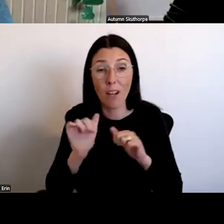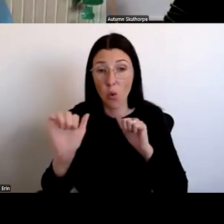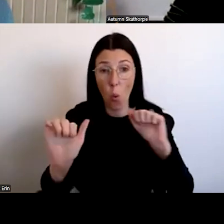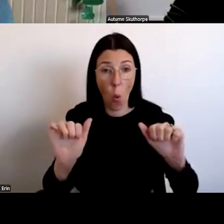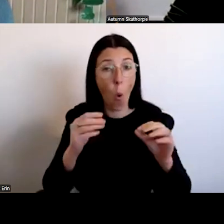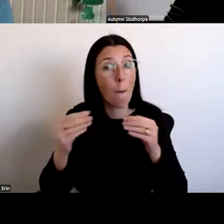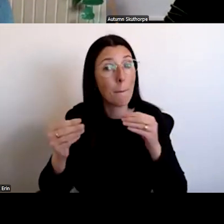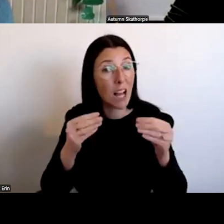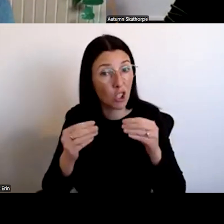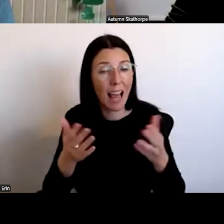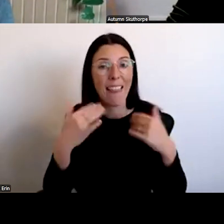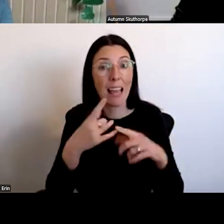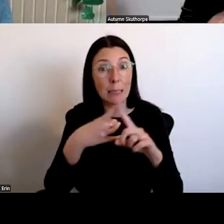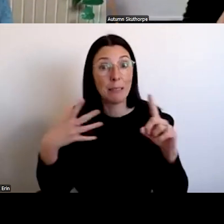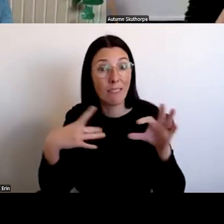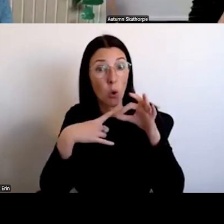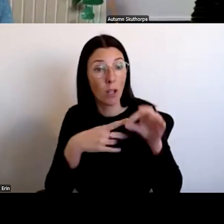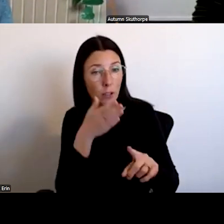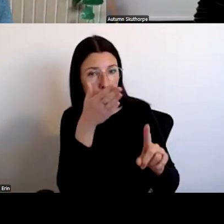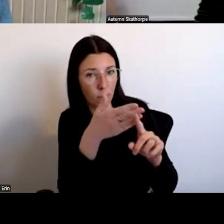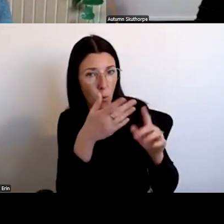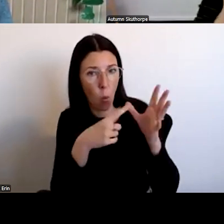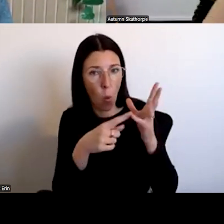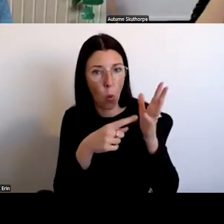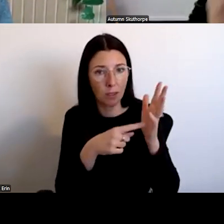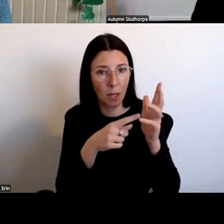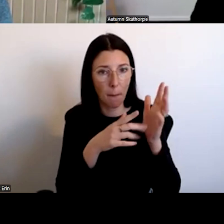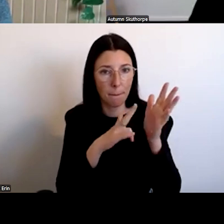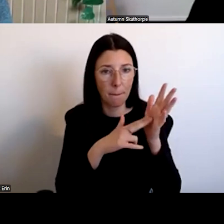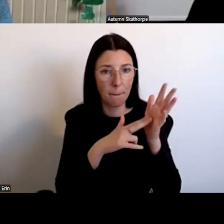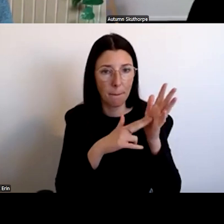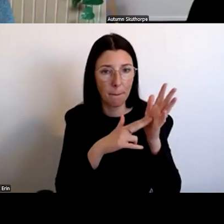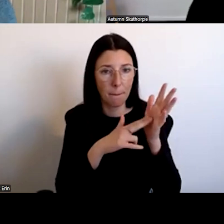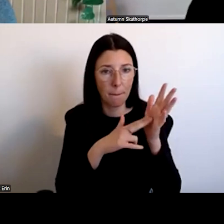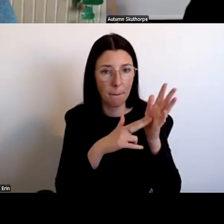Autumn, for the regional context ? people loving the connection with Chamber Of Commerce.